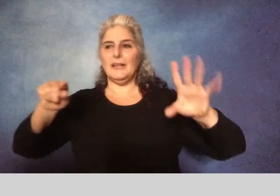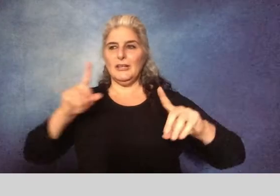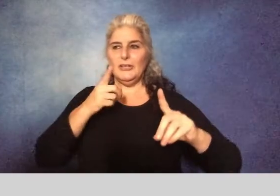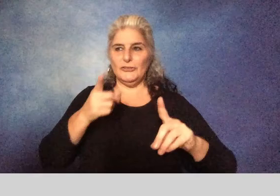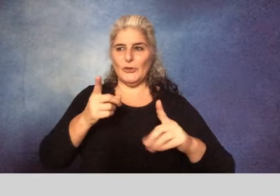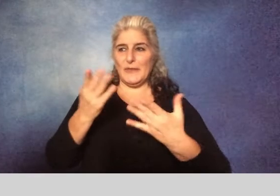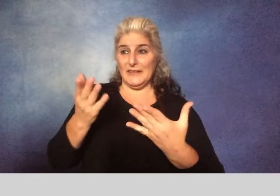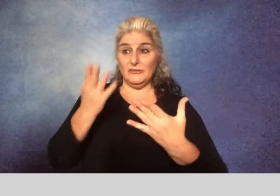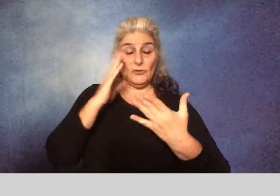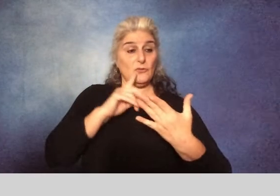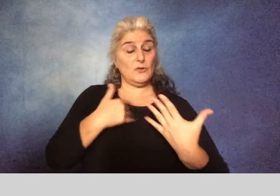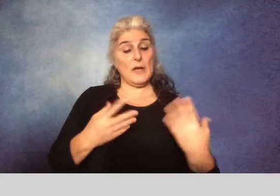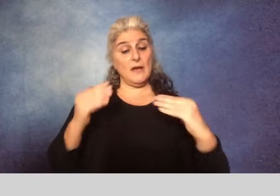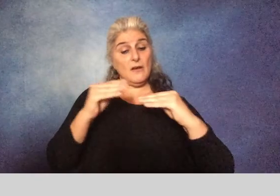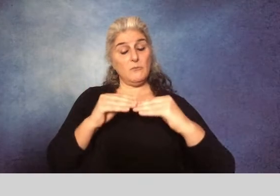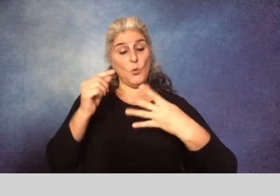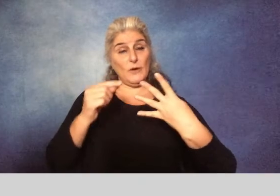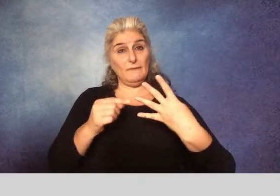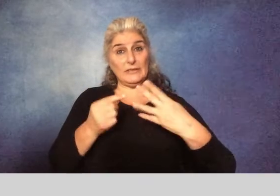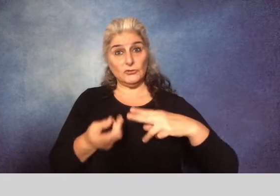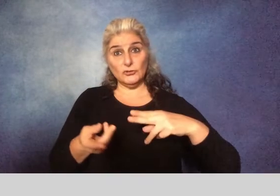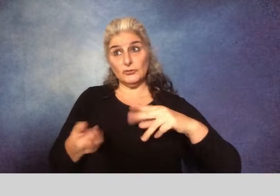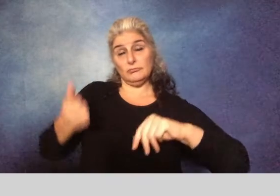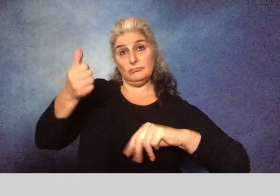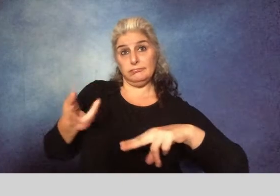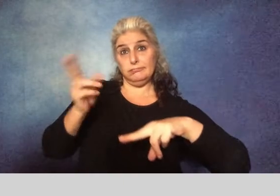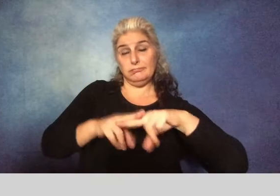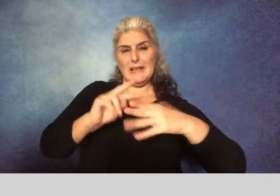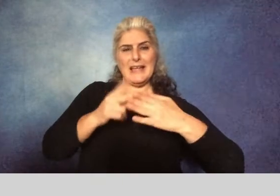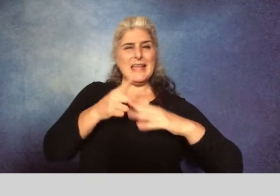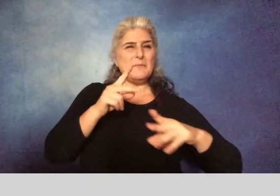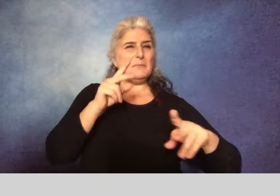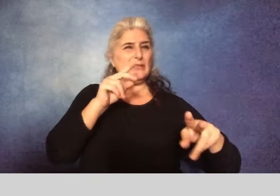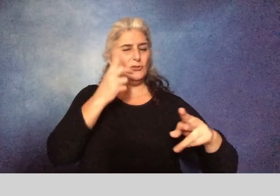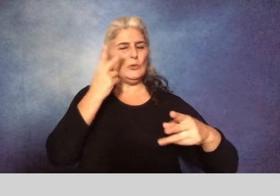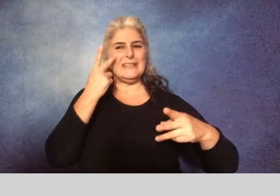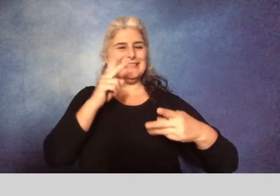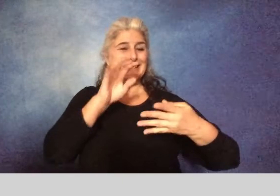As the number of features or dimensions increases, observations get further apart from each other.